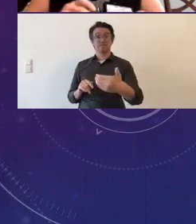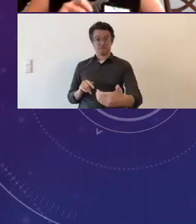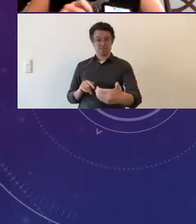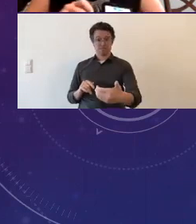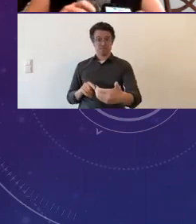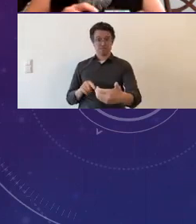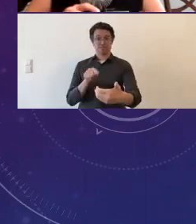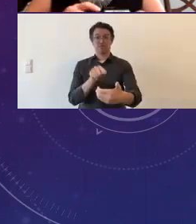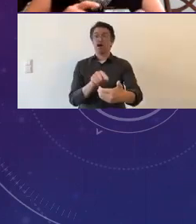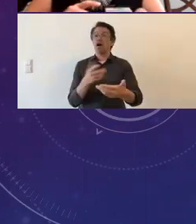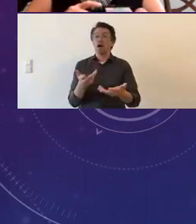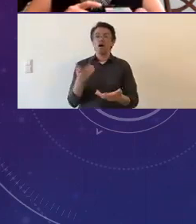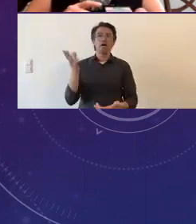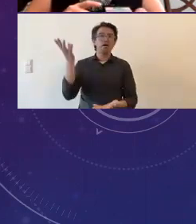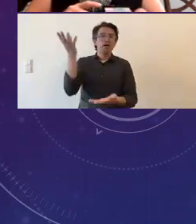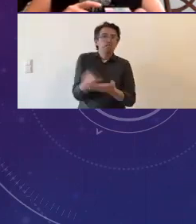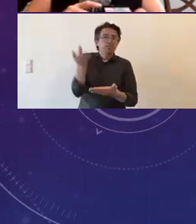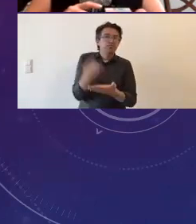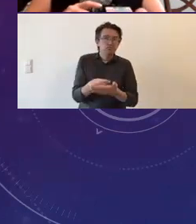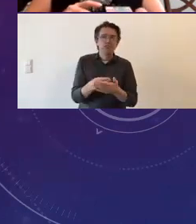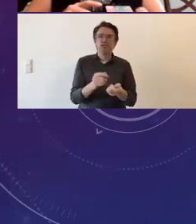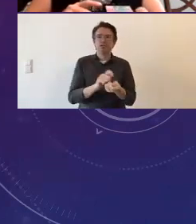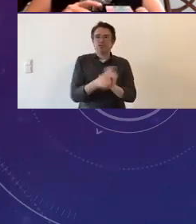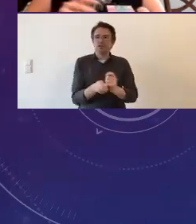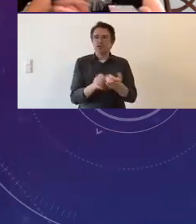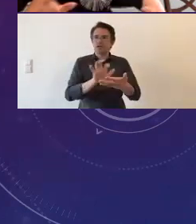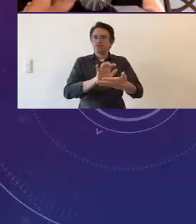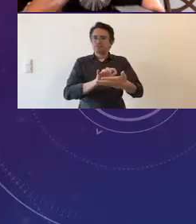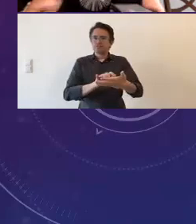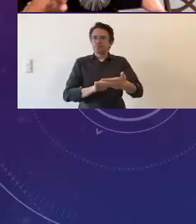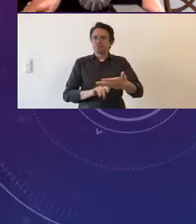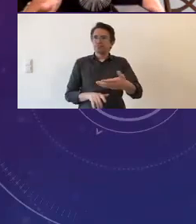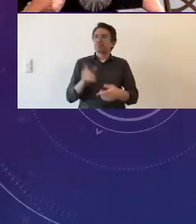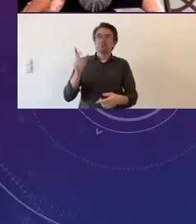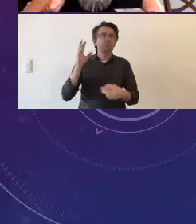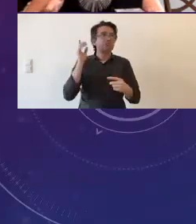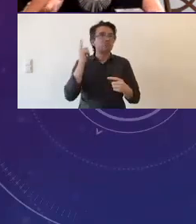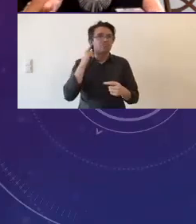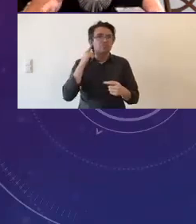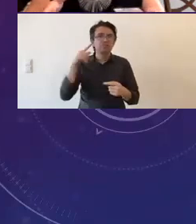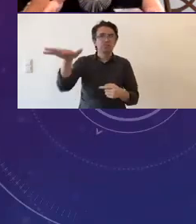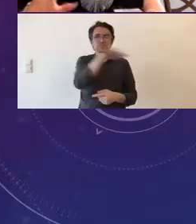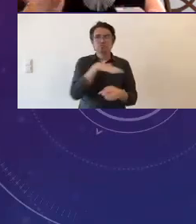team or Google which has another way of having a live video meeting and they